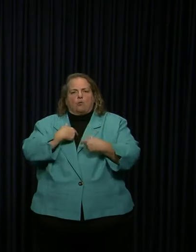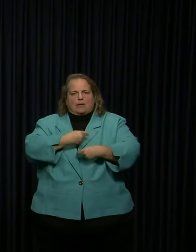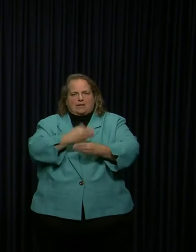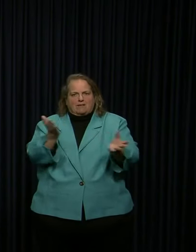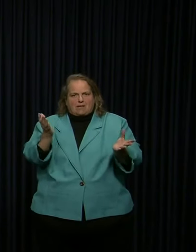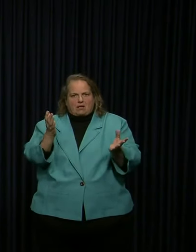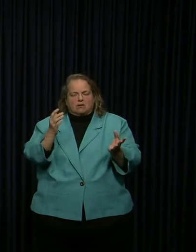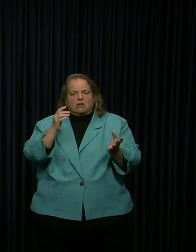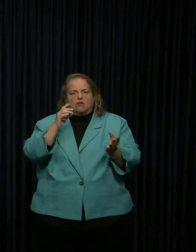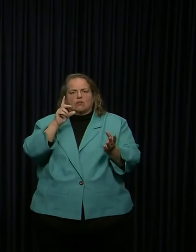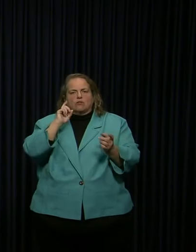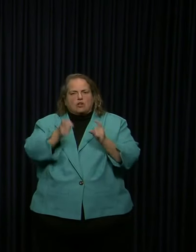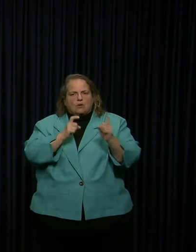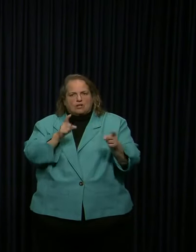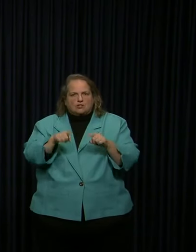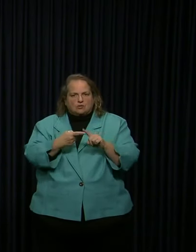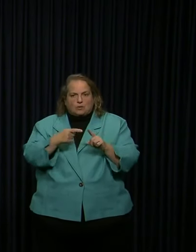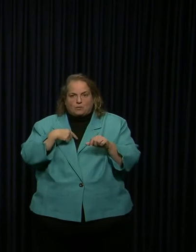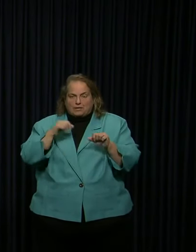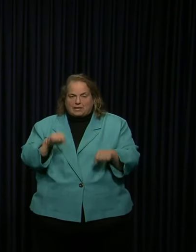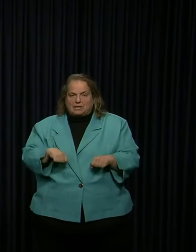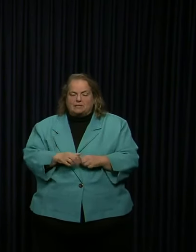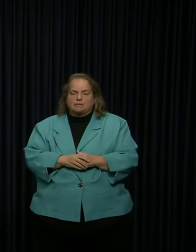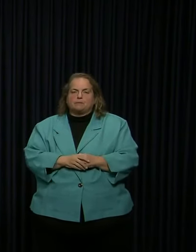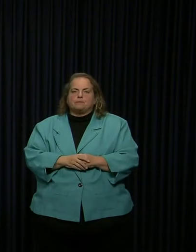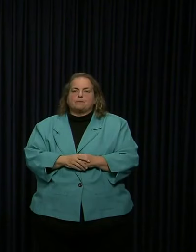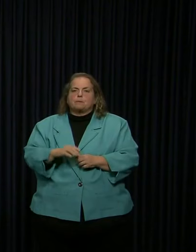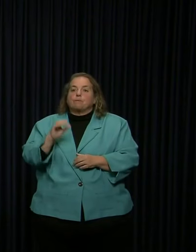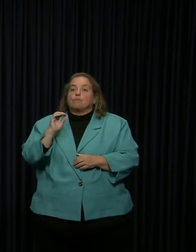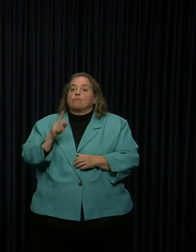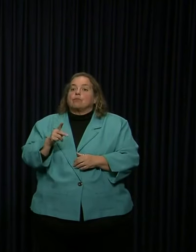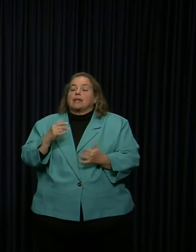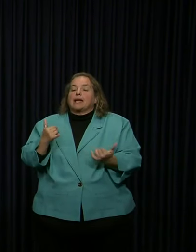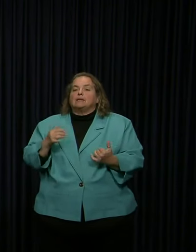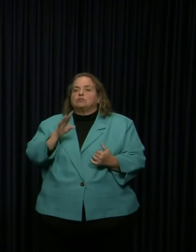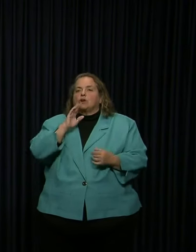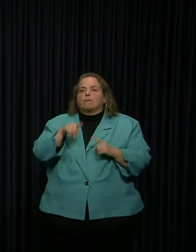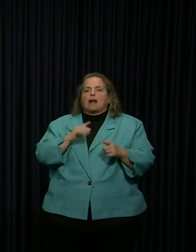ANOTHER BENCHMARK THAT SAYS THAT